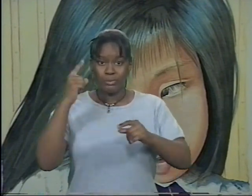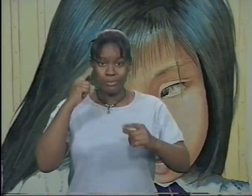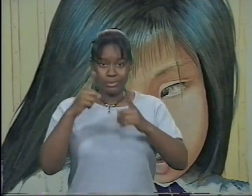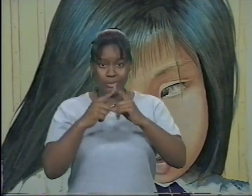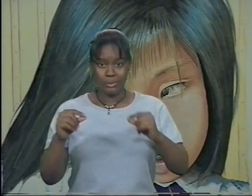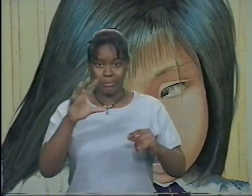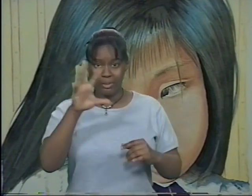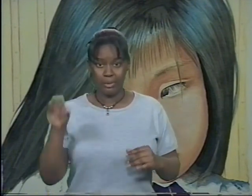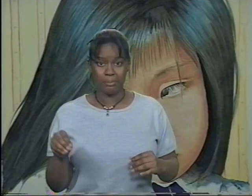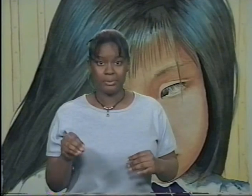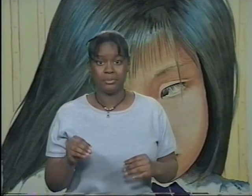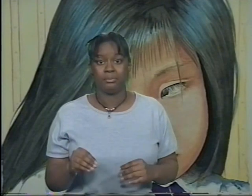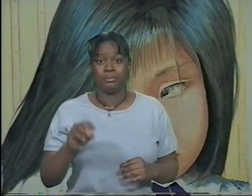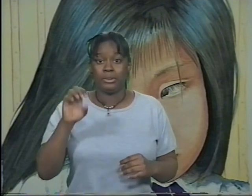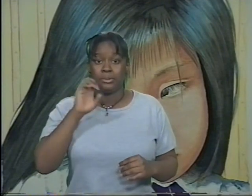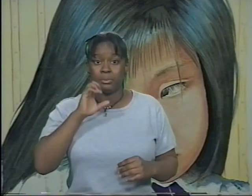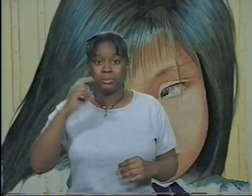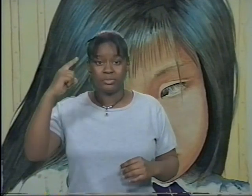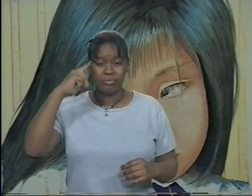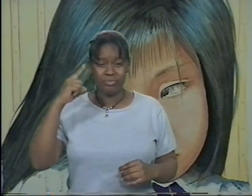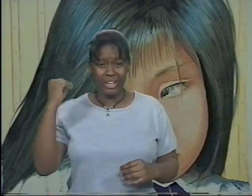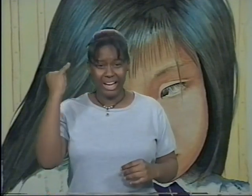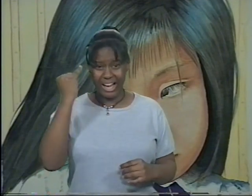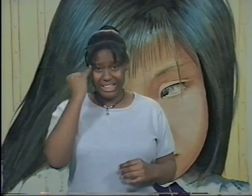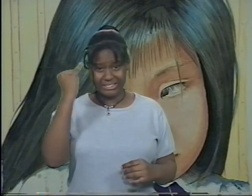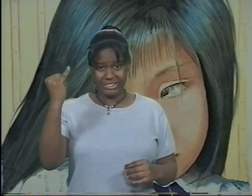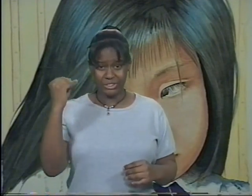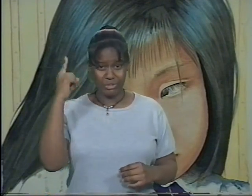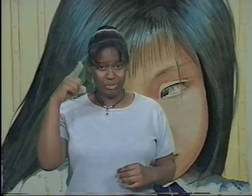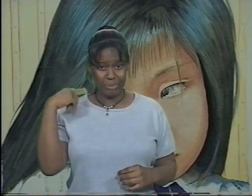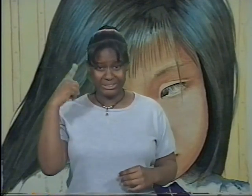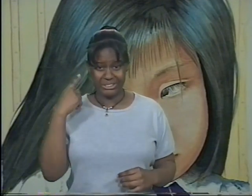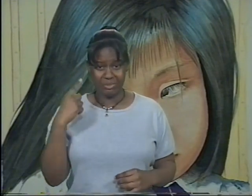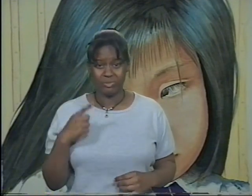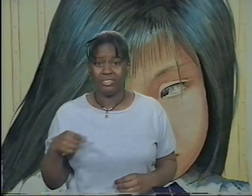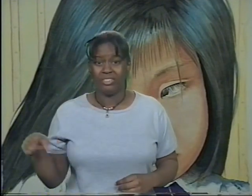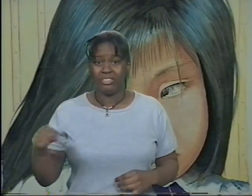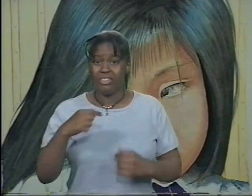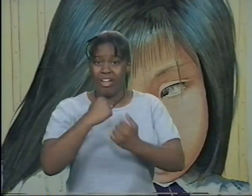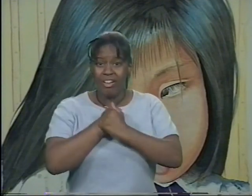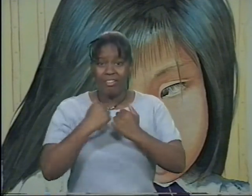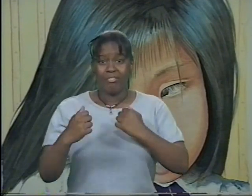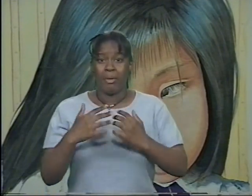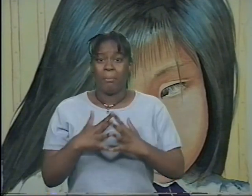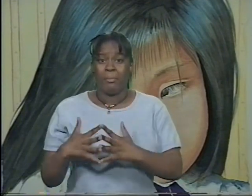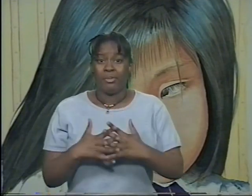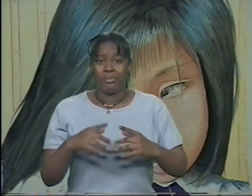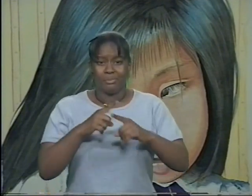It was crazy, Emi thought. They loved America, but America didn't love them back.